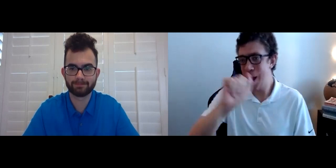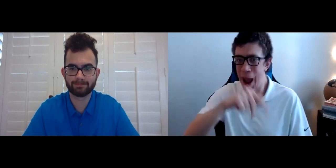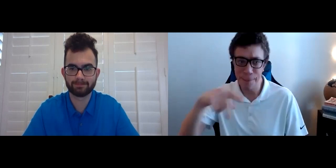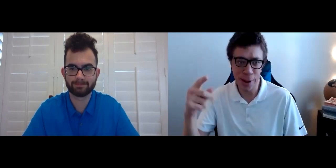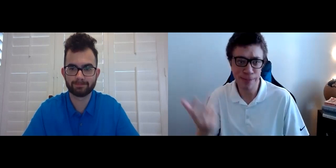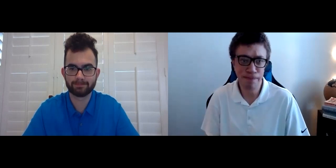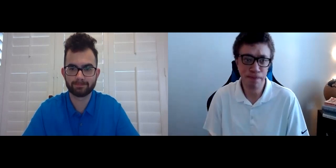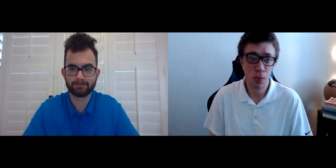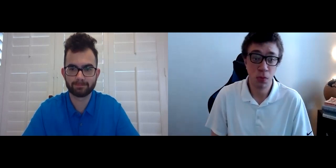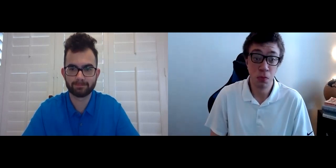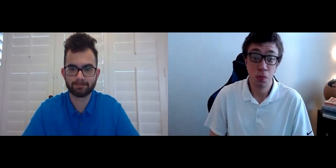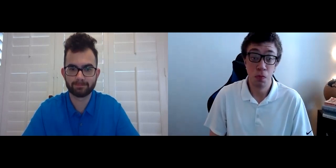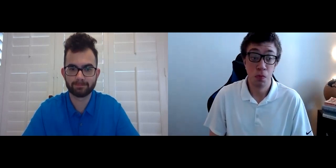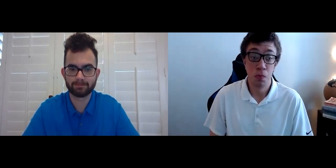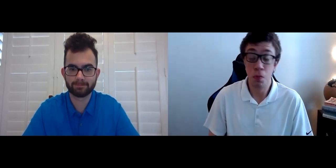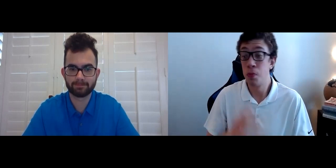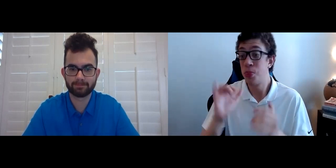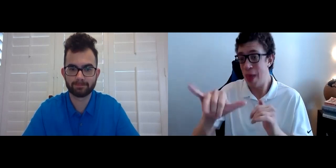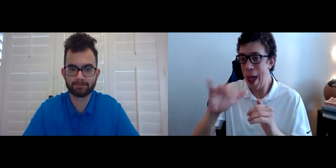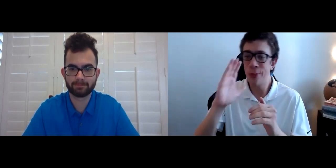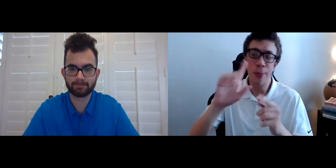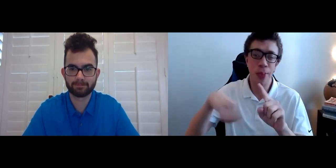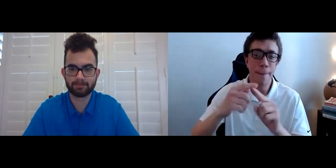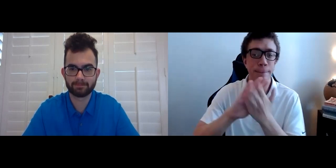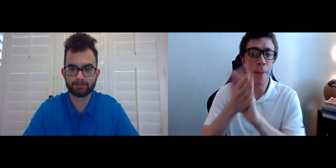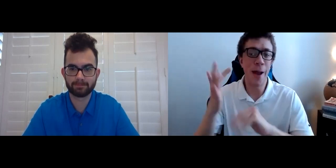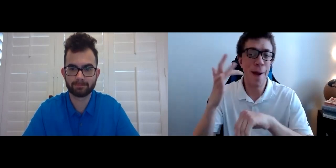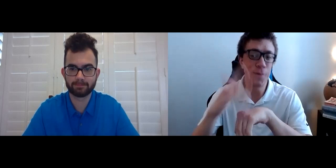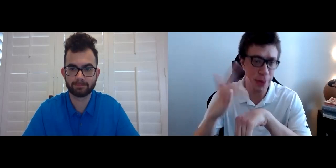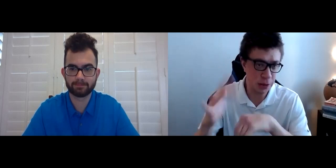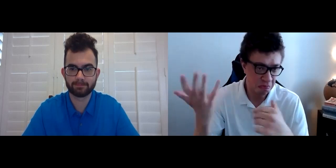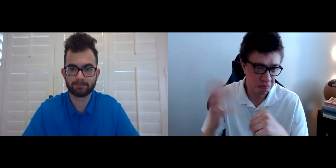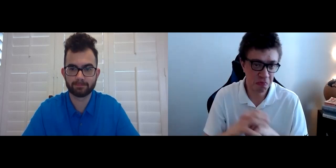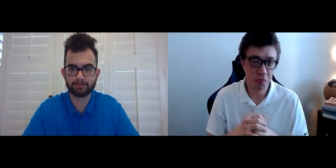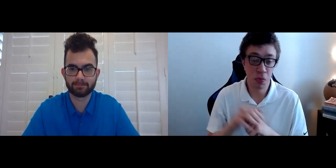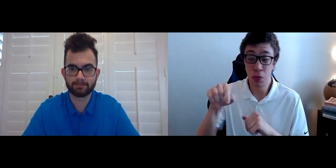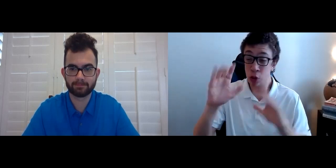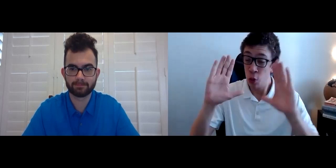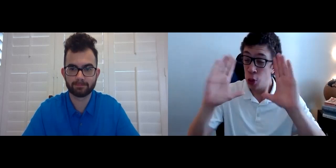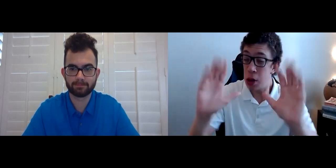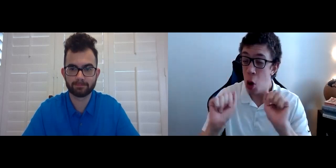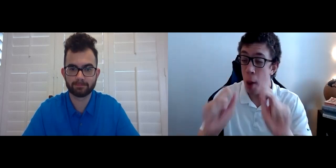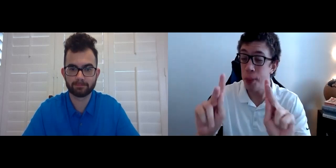the product when it becomes available. This is a great opportunity for young adults